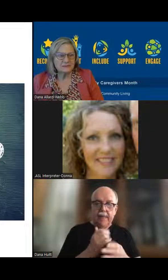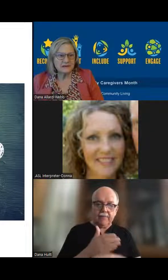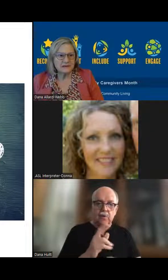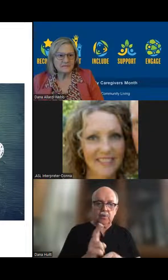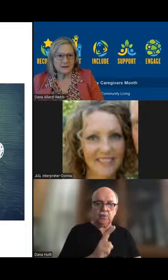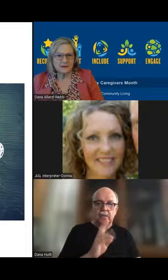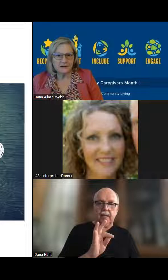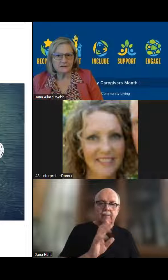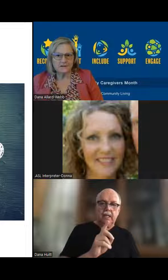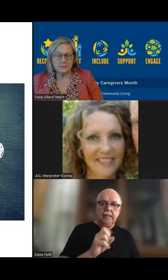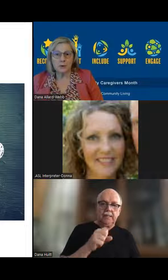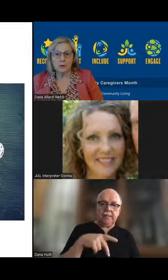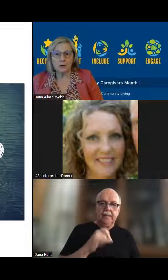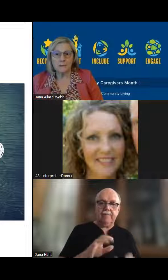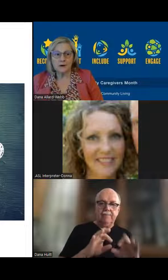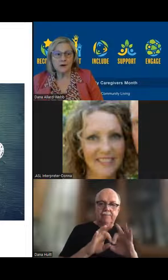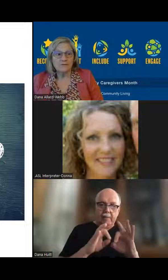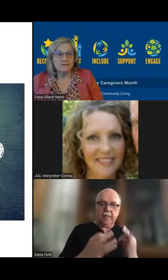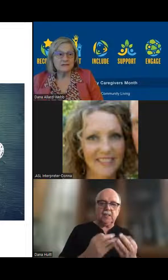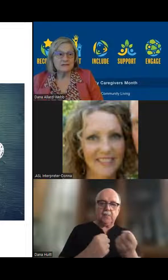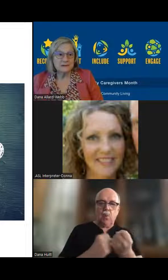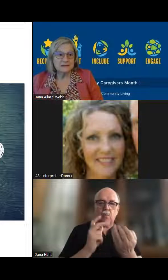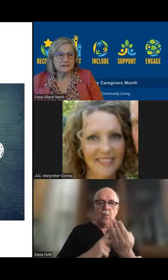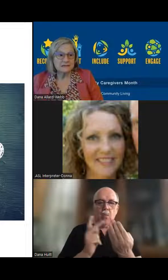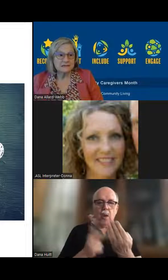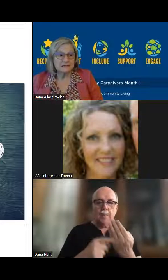and, like, some people may want to work in a home like Dani. Others may want to work